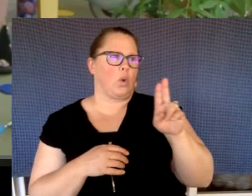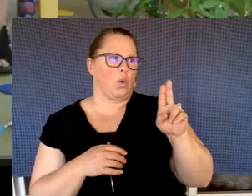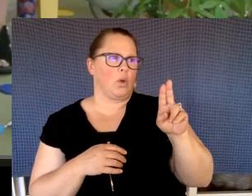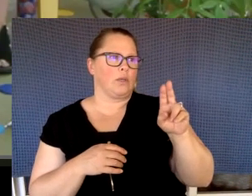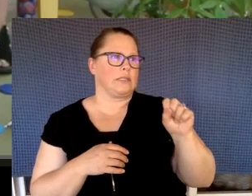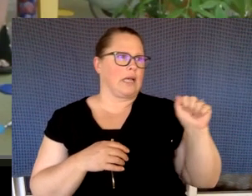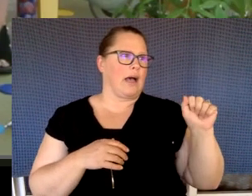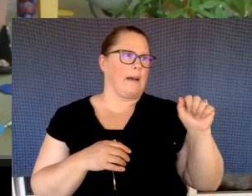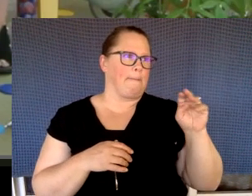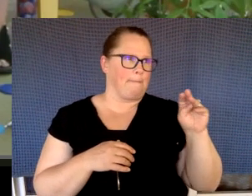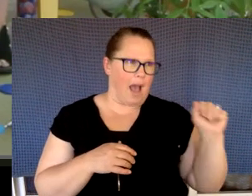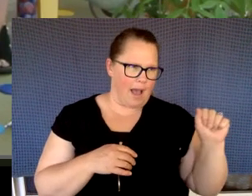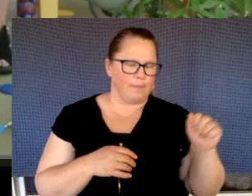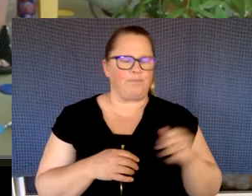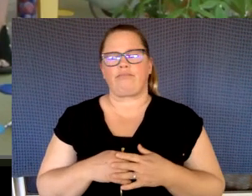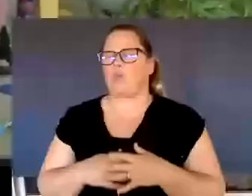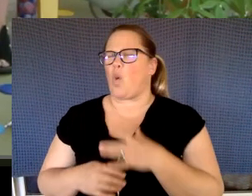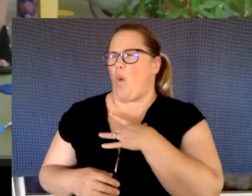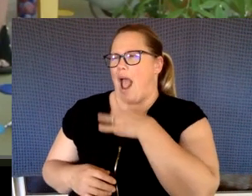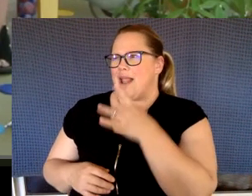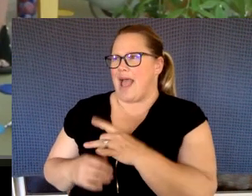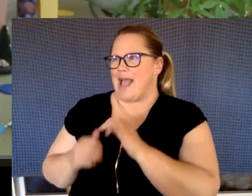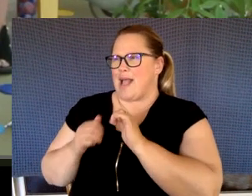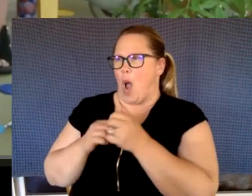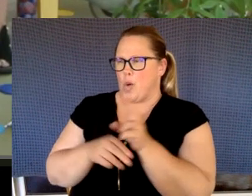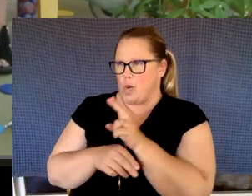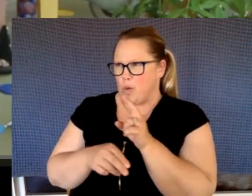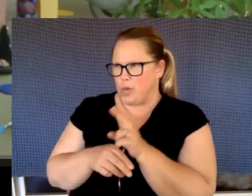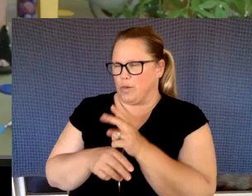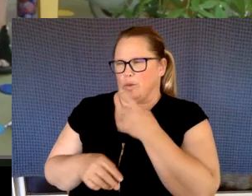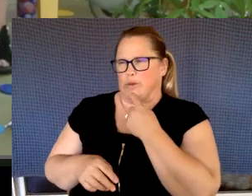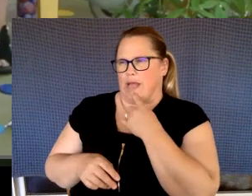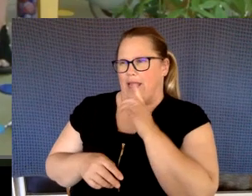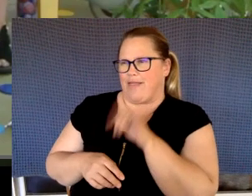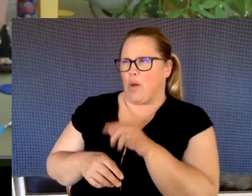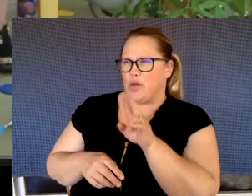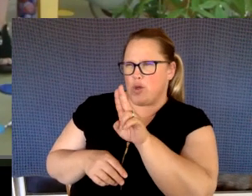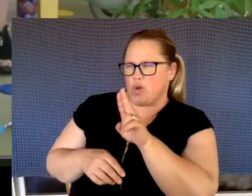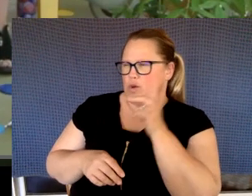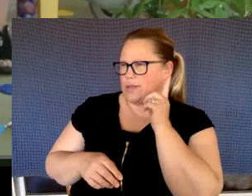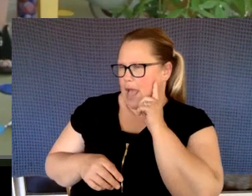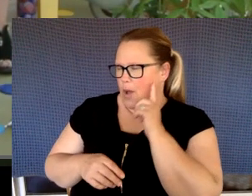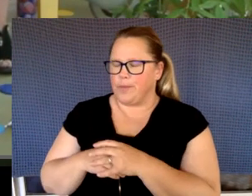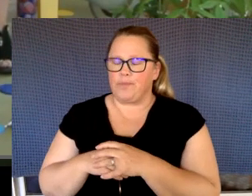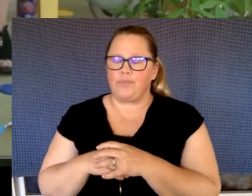Kosama. I like that with the longer u sound. Now we're going to be reading and